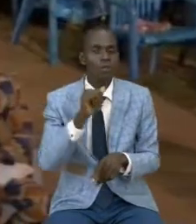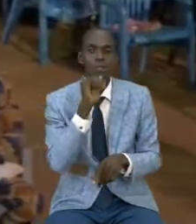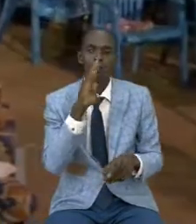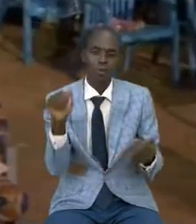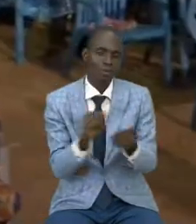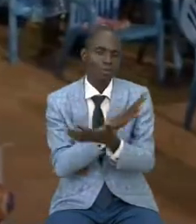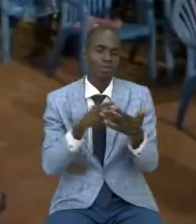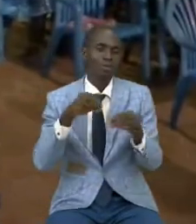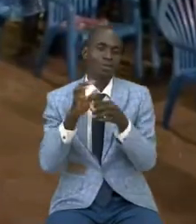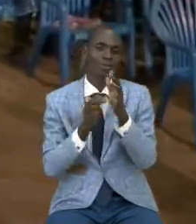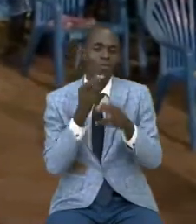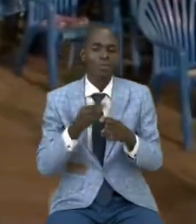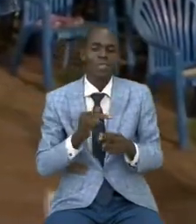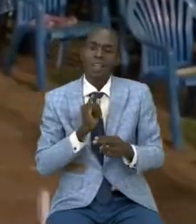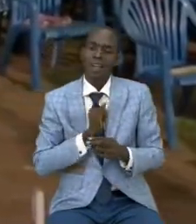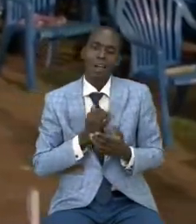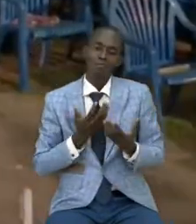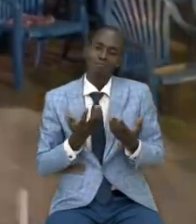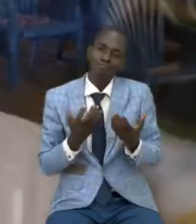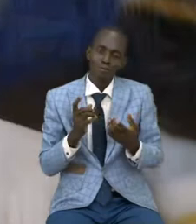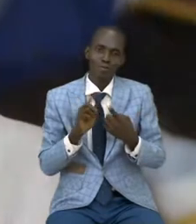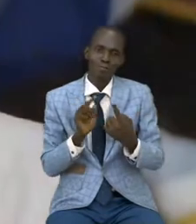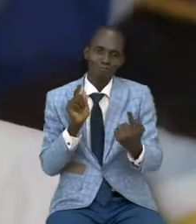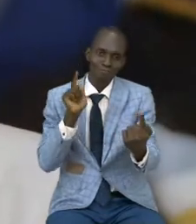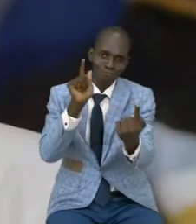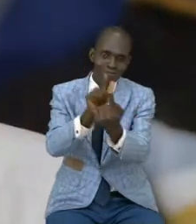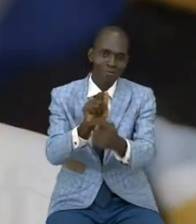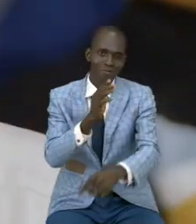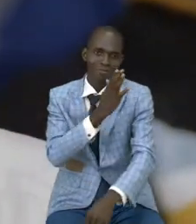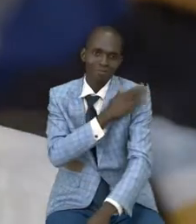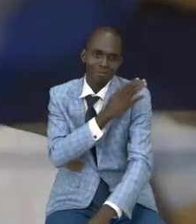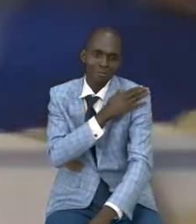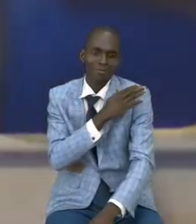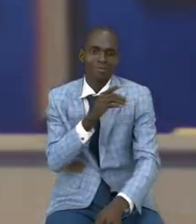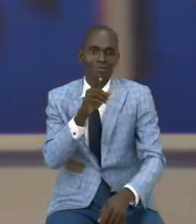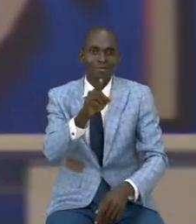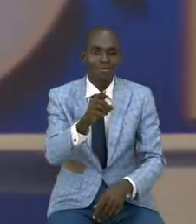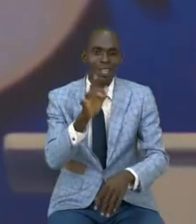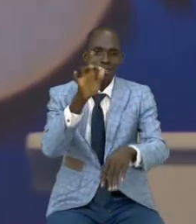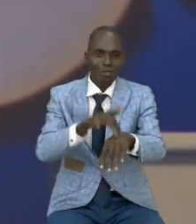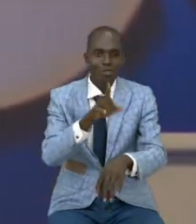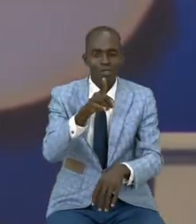i wish i could come to you there and tap you and see i'm talking about you